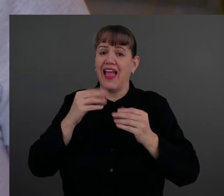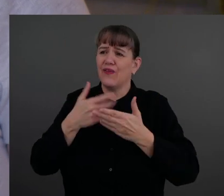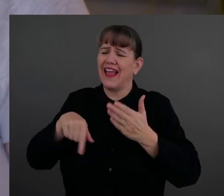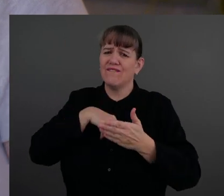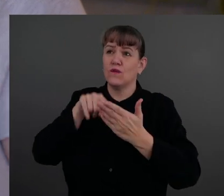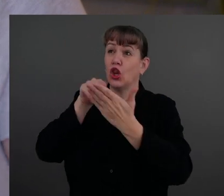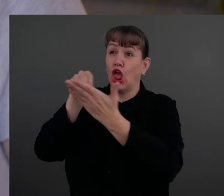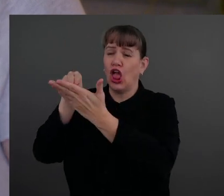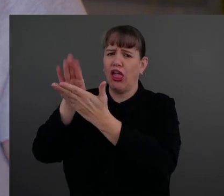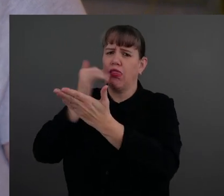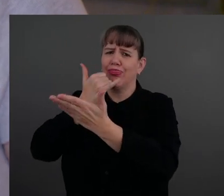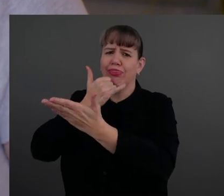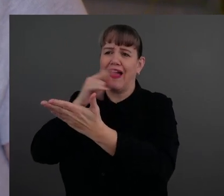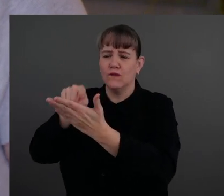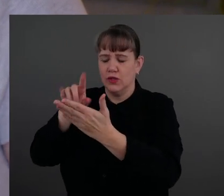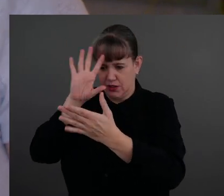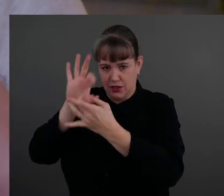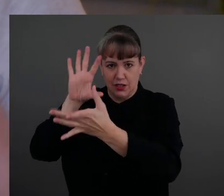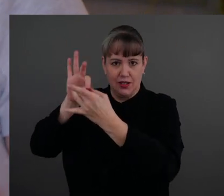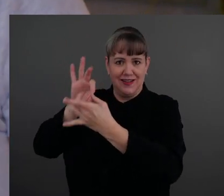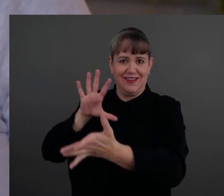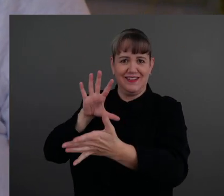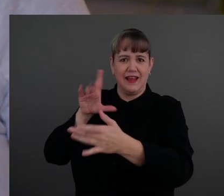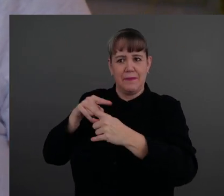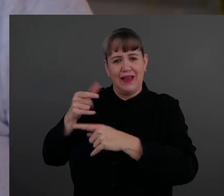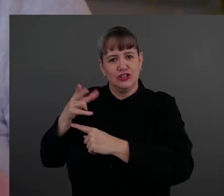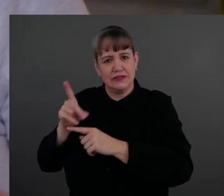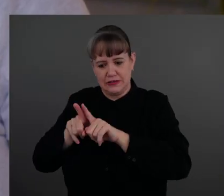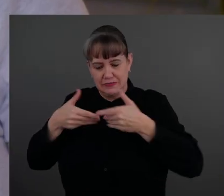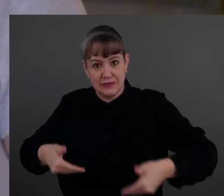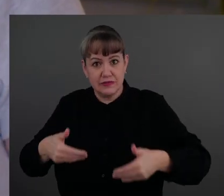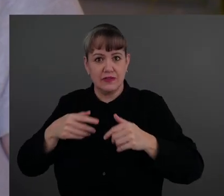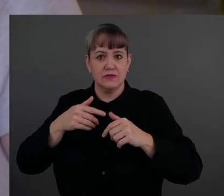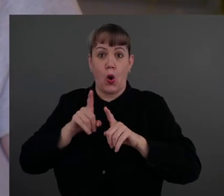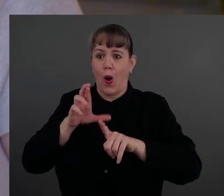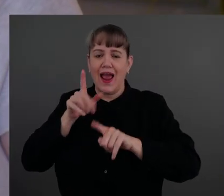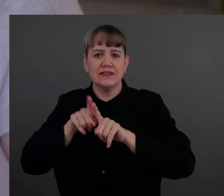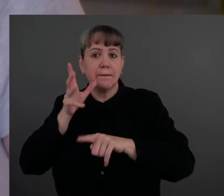of inaccurate beliefs about ADHD yourself as a person with ADHD or as a parent of a child with ADHD, and